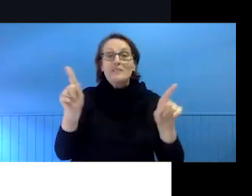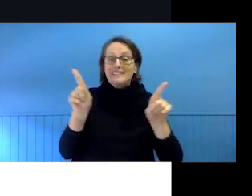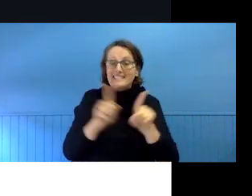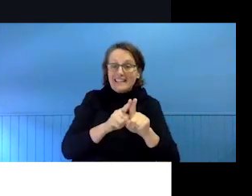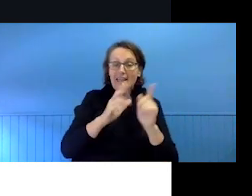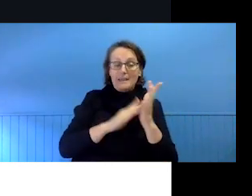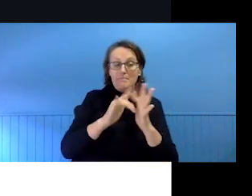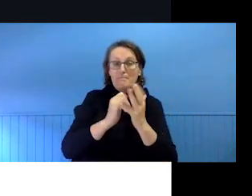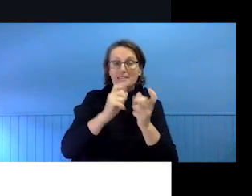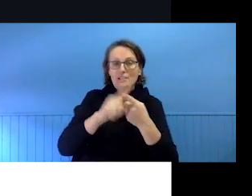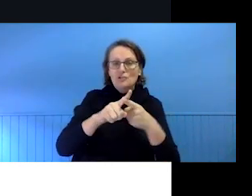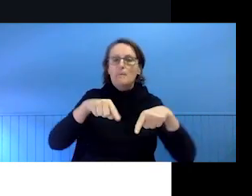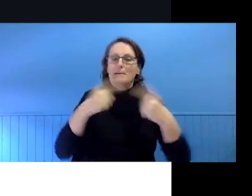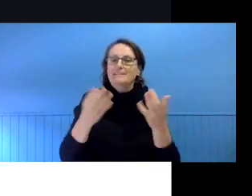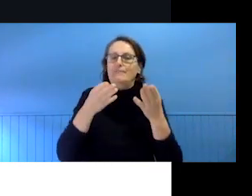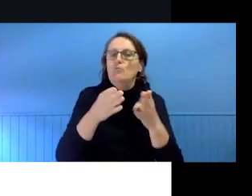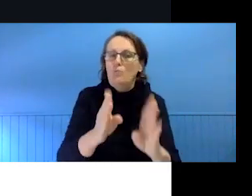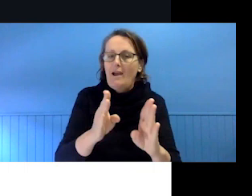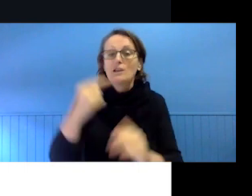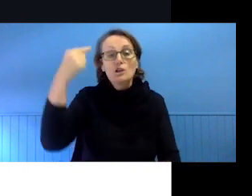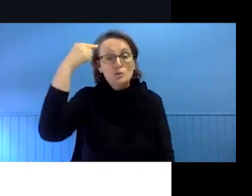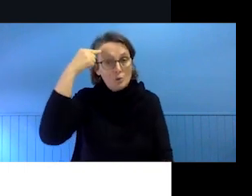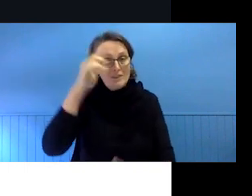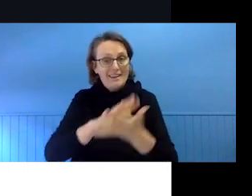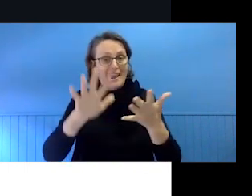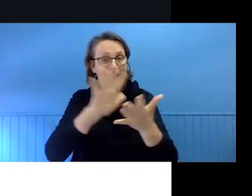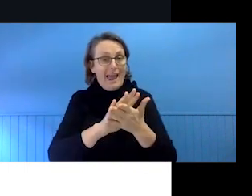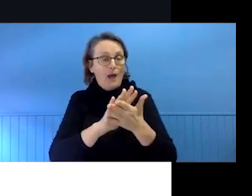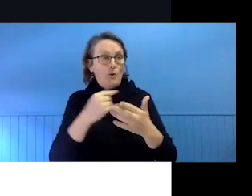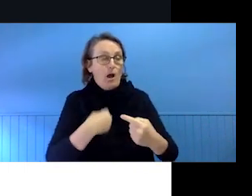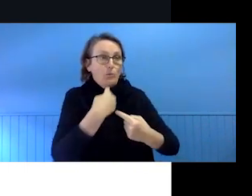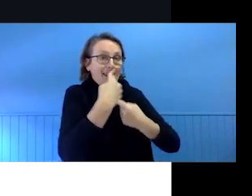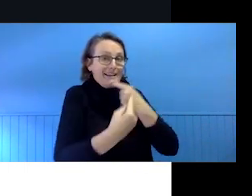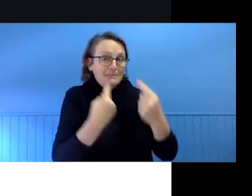So if you think about how you would explain something to someone who